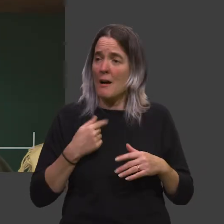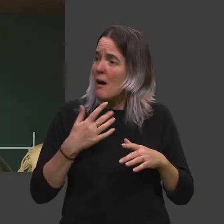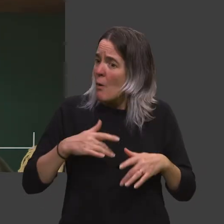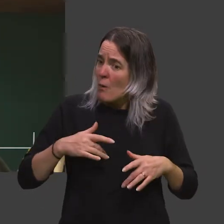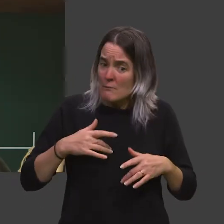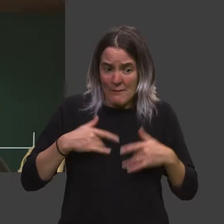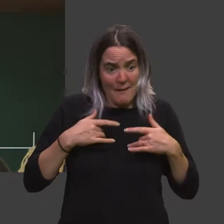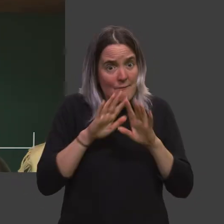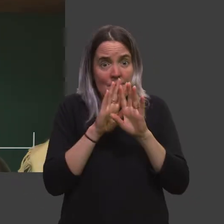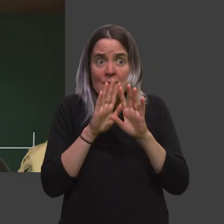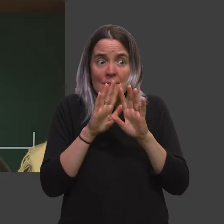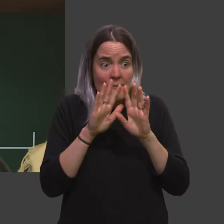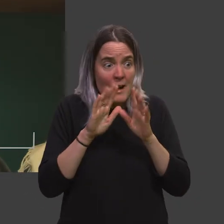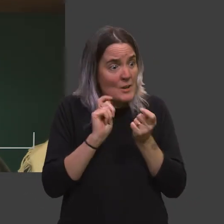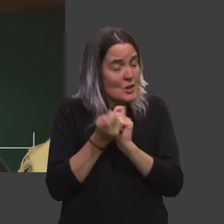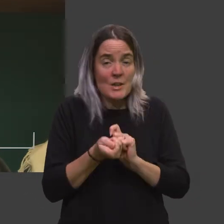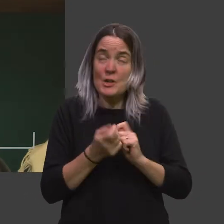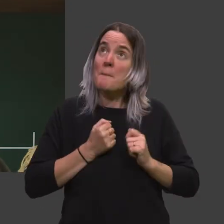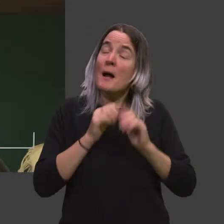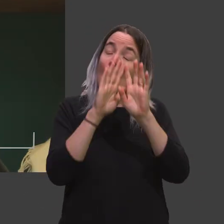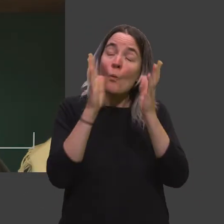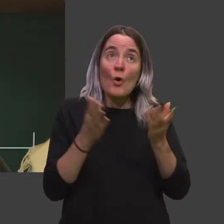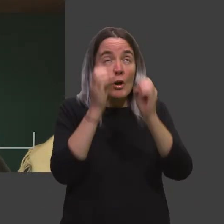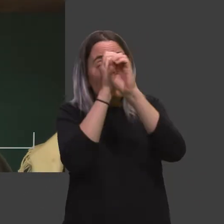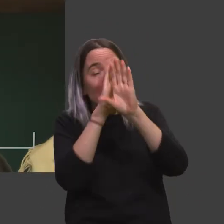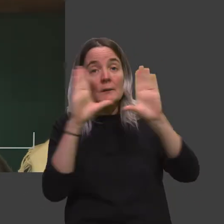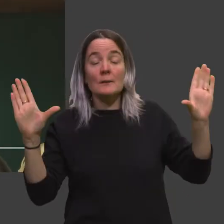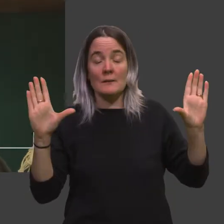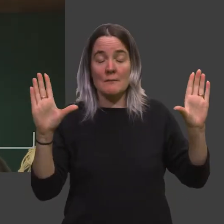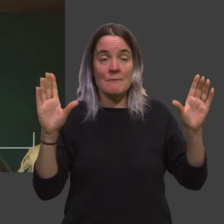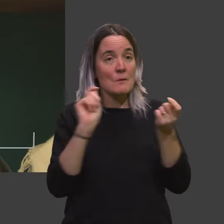I see the world in… in - it's like technicolour.